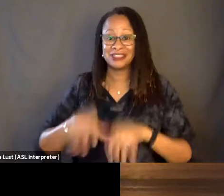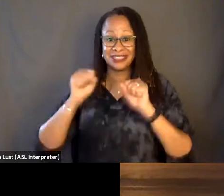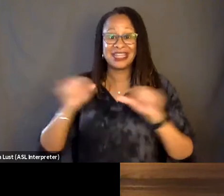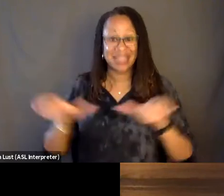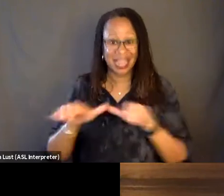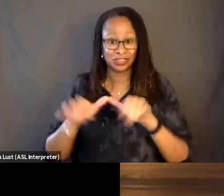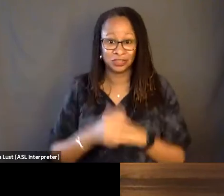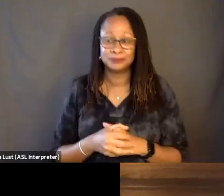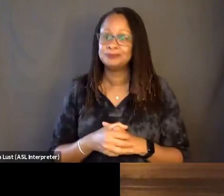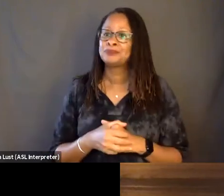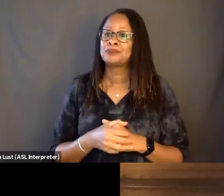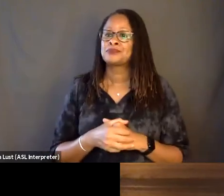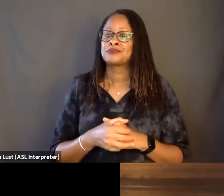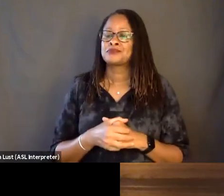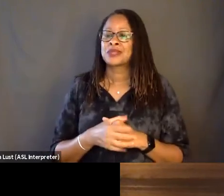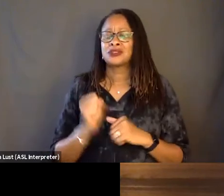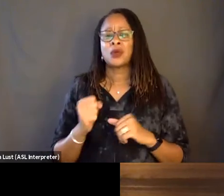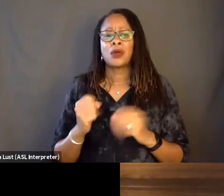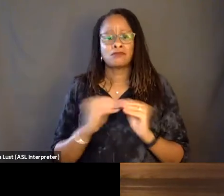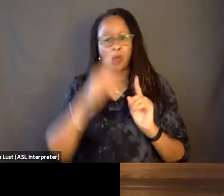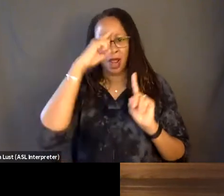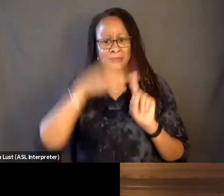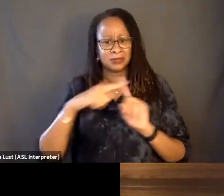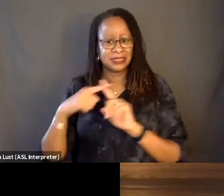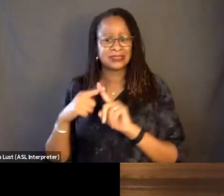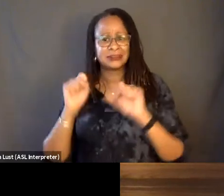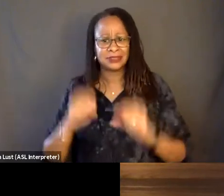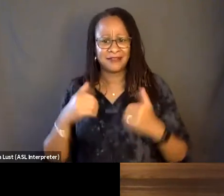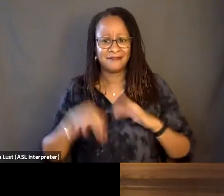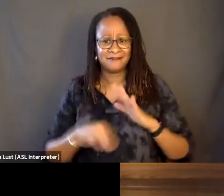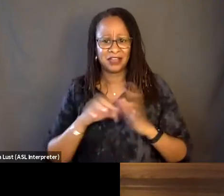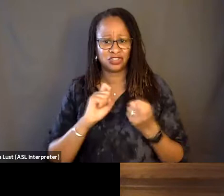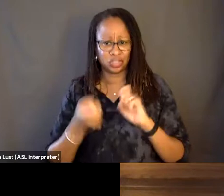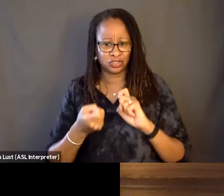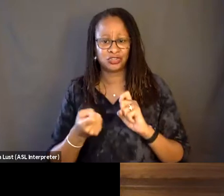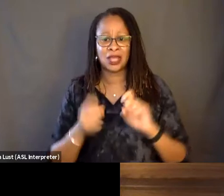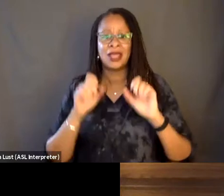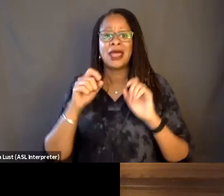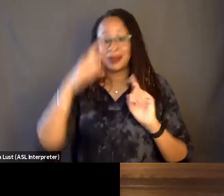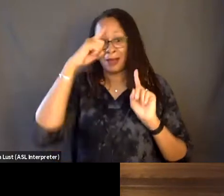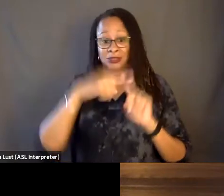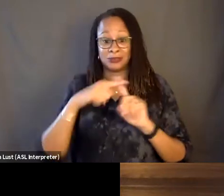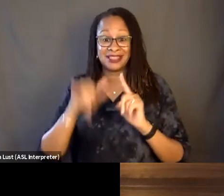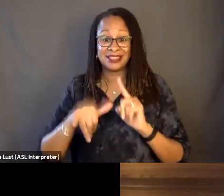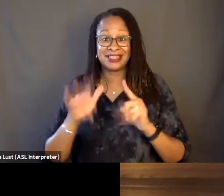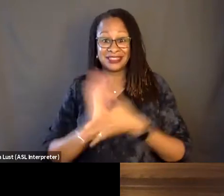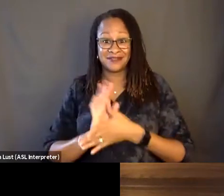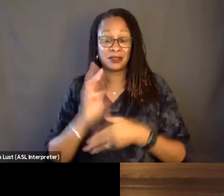So I'm optimistic that there can be change, and I'm optimistic that this film, if the world can see it,